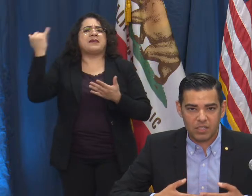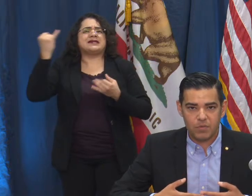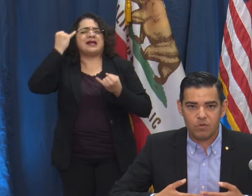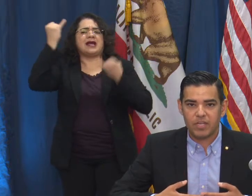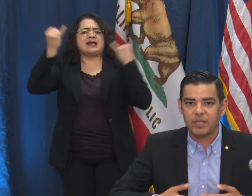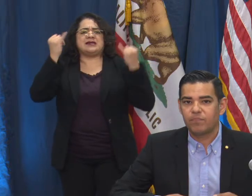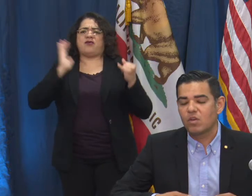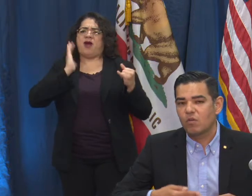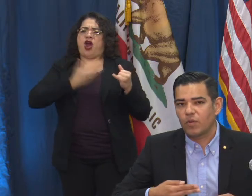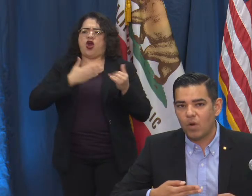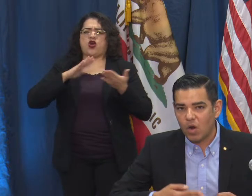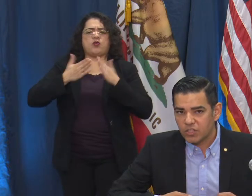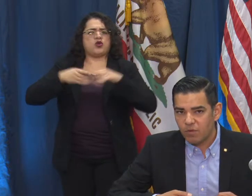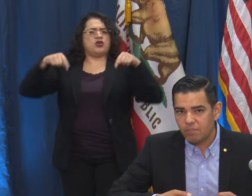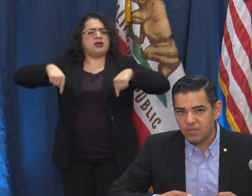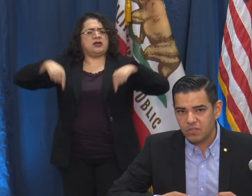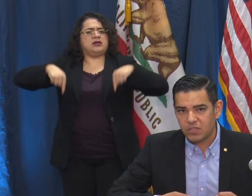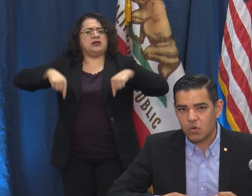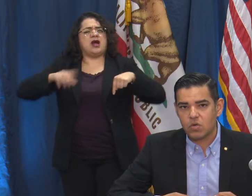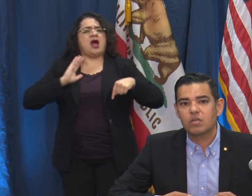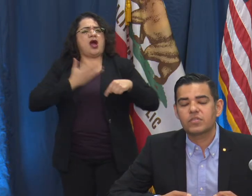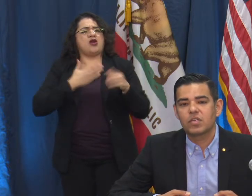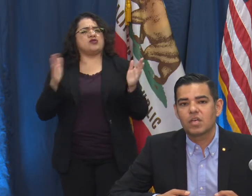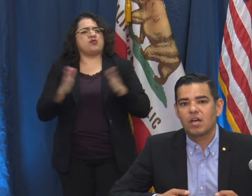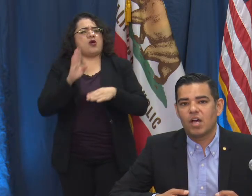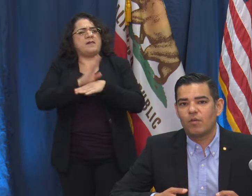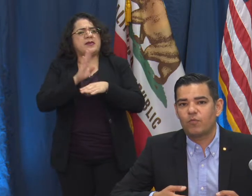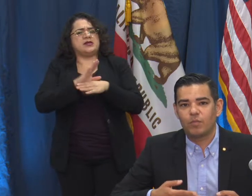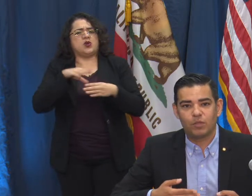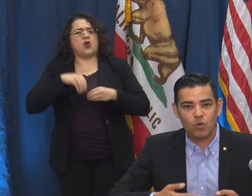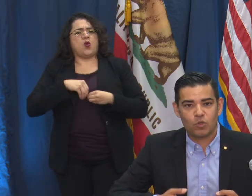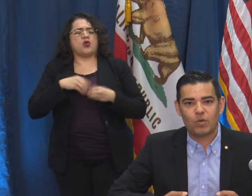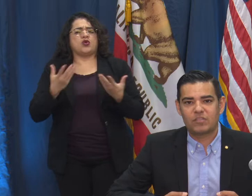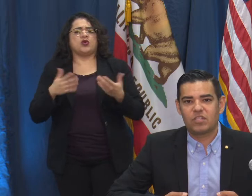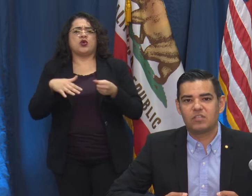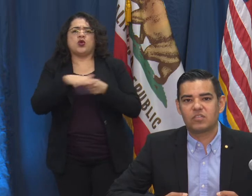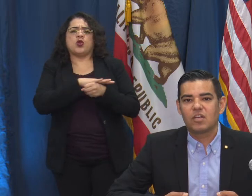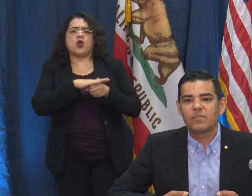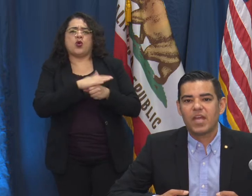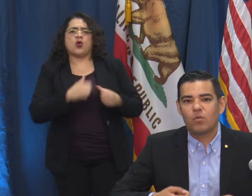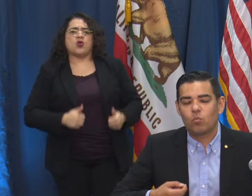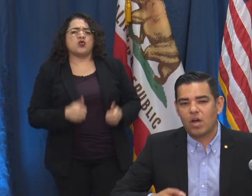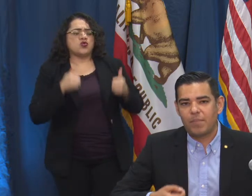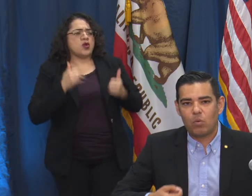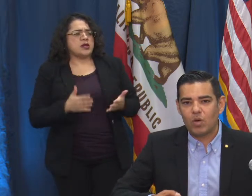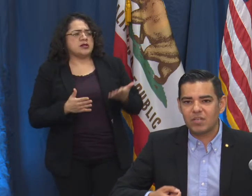community, from our small business owners, from local residents, about what is